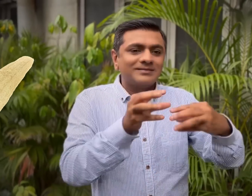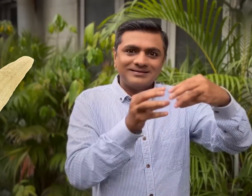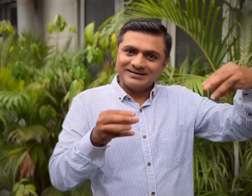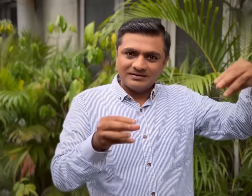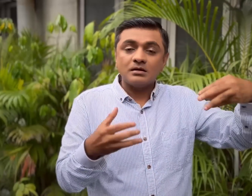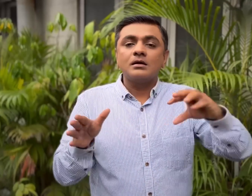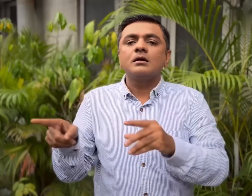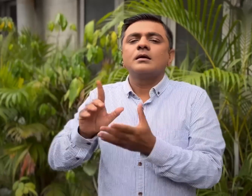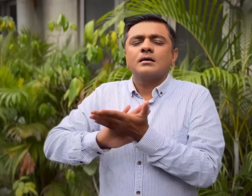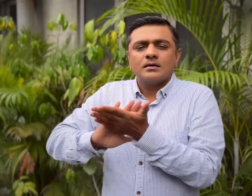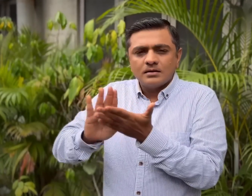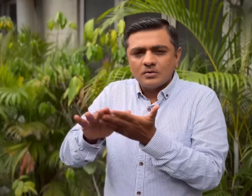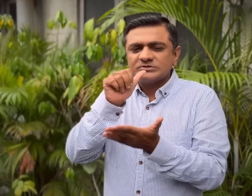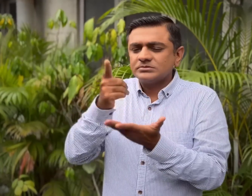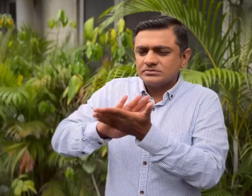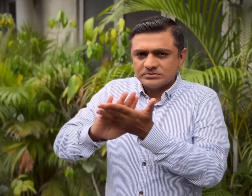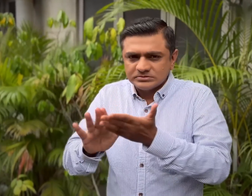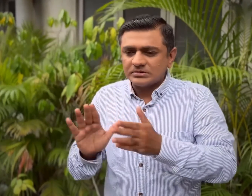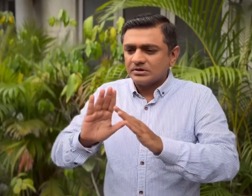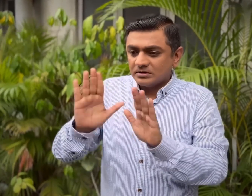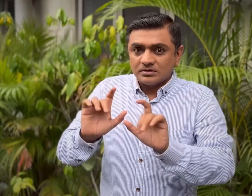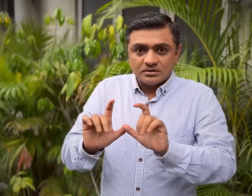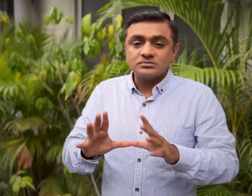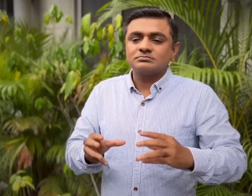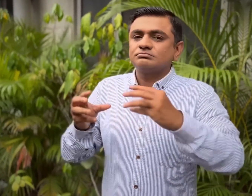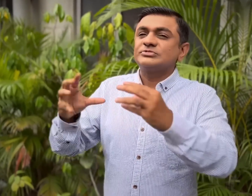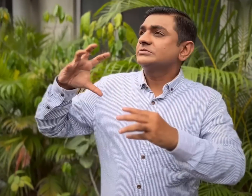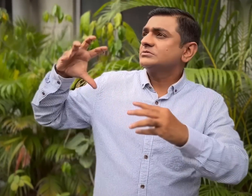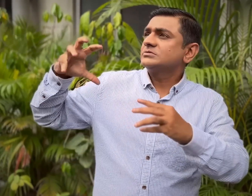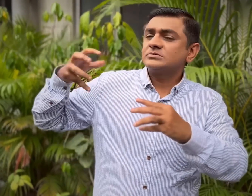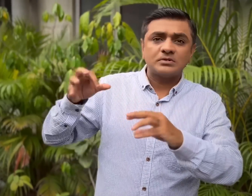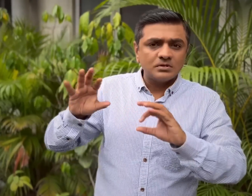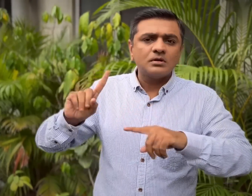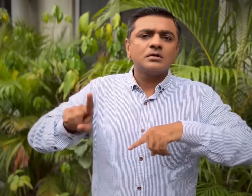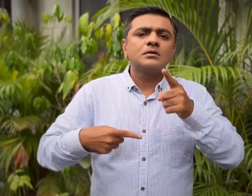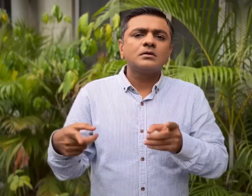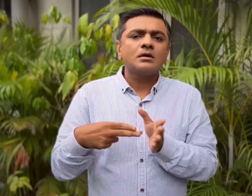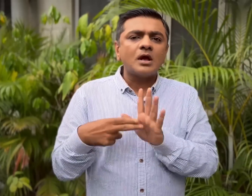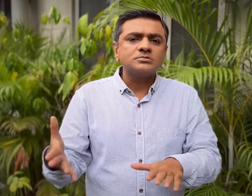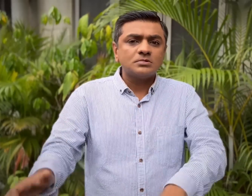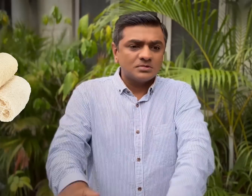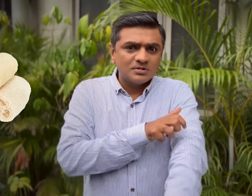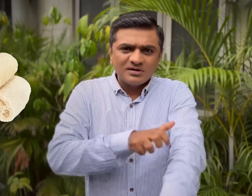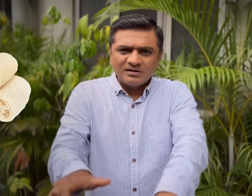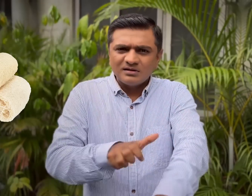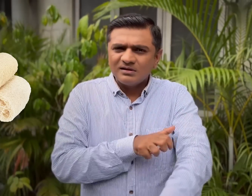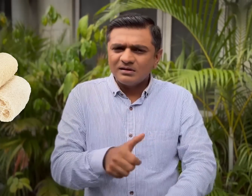Wash the loofah with water, let it dry in the sun and it is now ready to use.